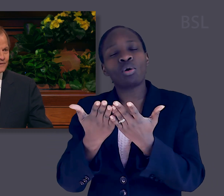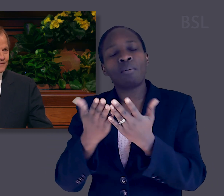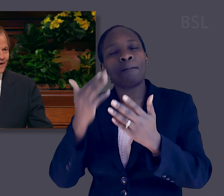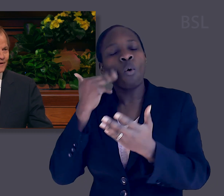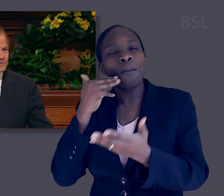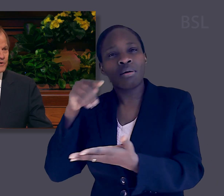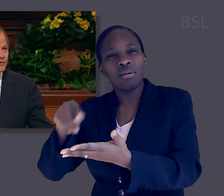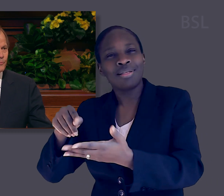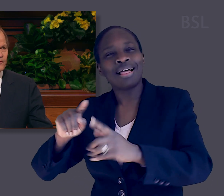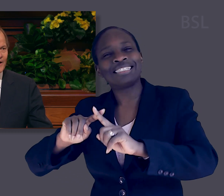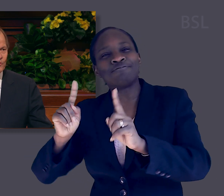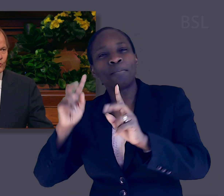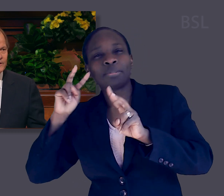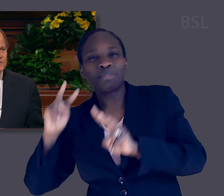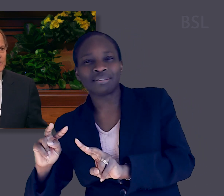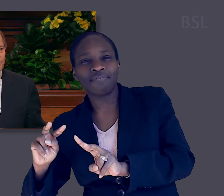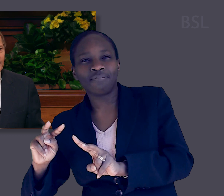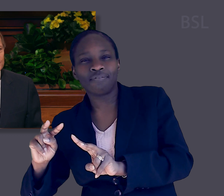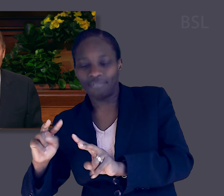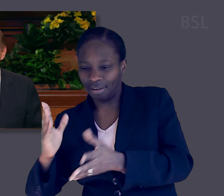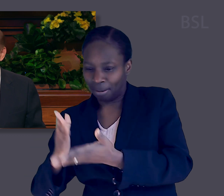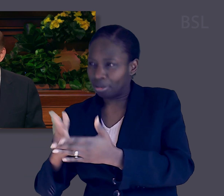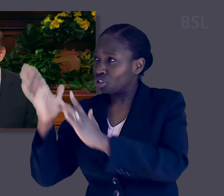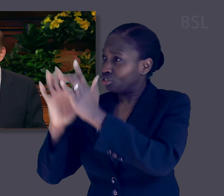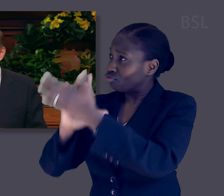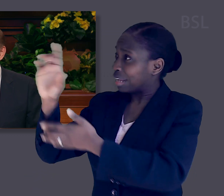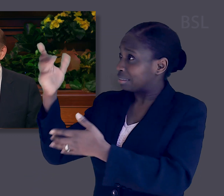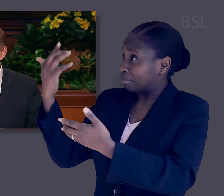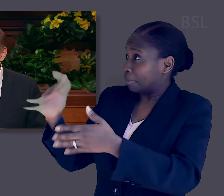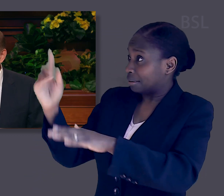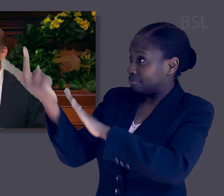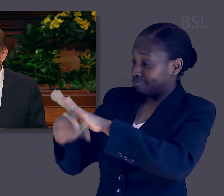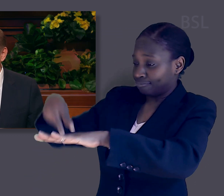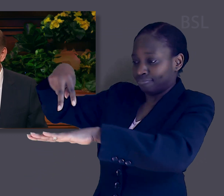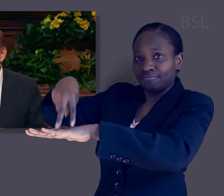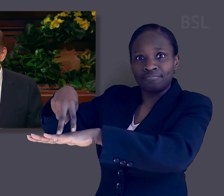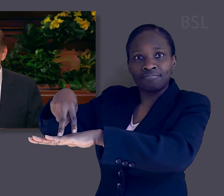and consider the profound witness it bears of the reality of the risen Christ